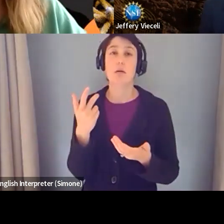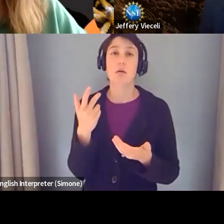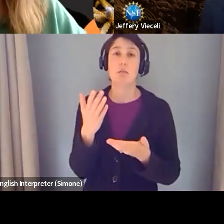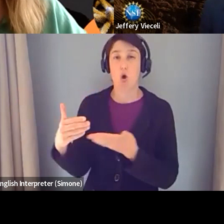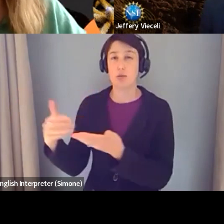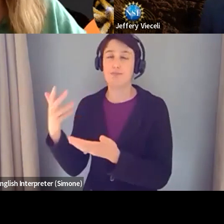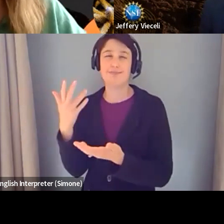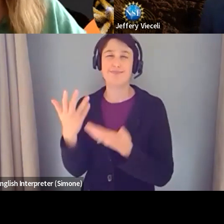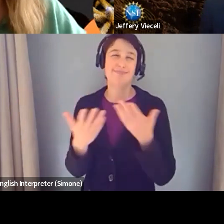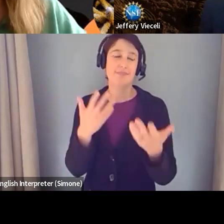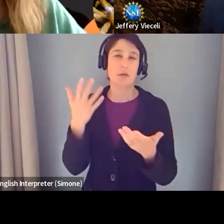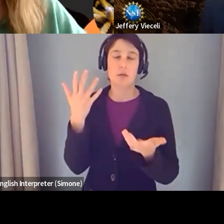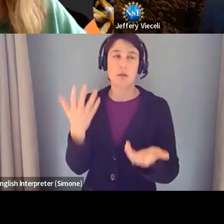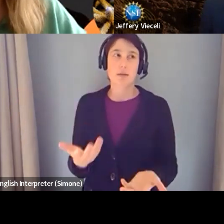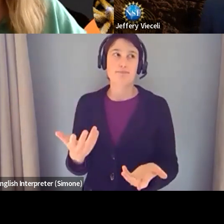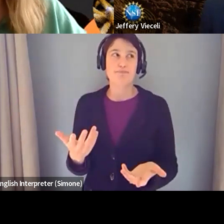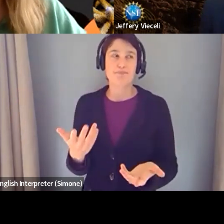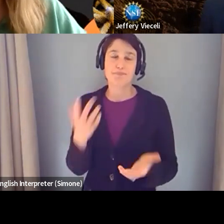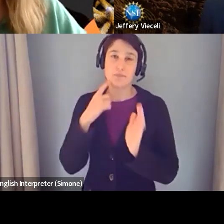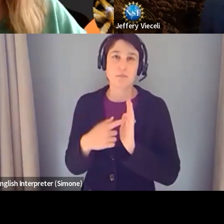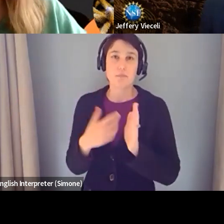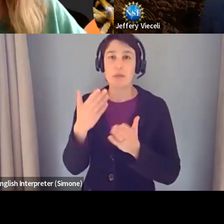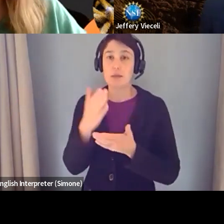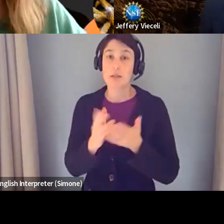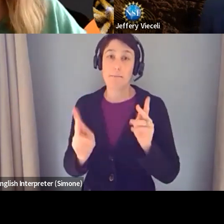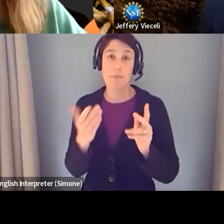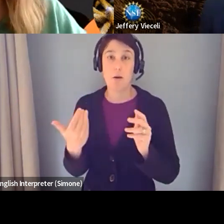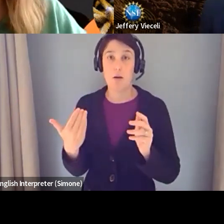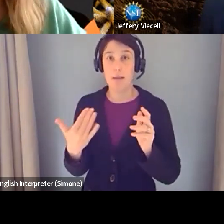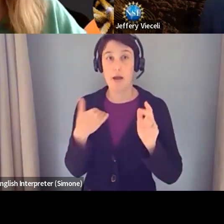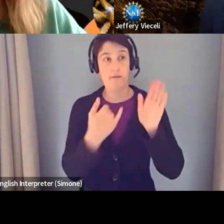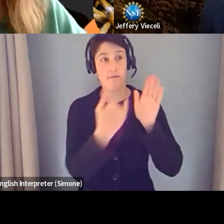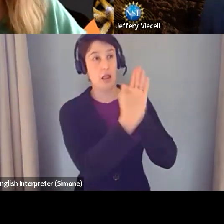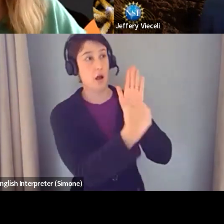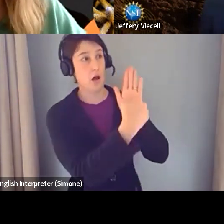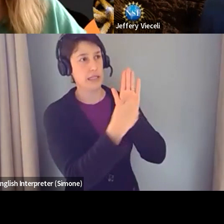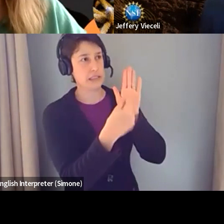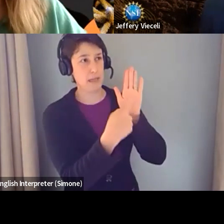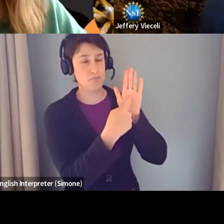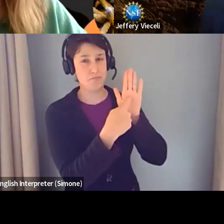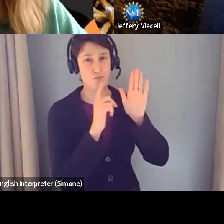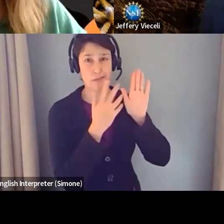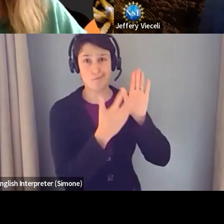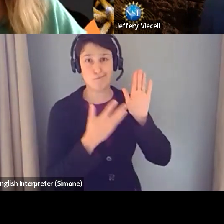you know, they may have a line expense that they can kind of defer to that expense because it's more affordable for the project.